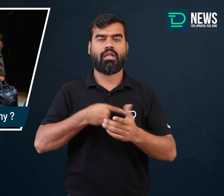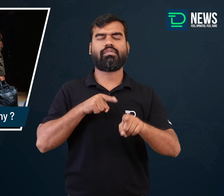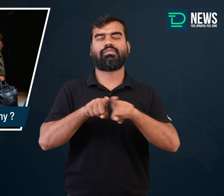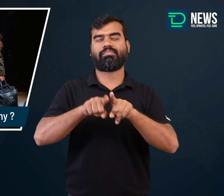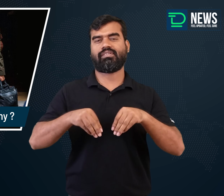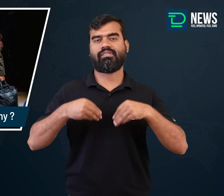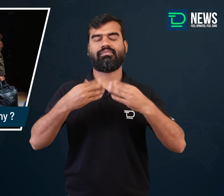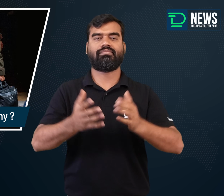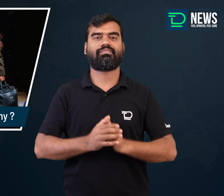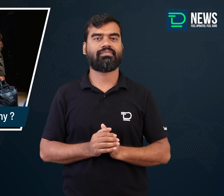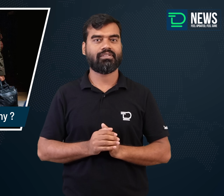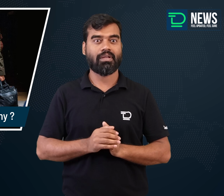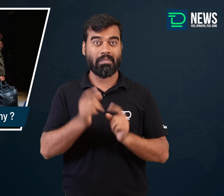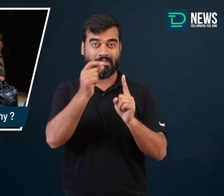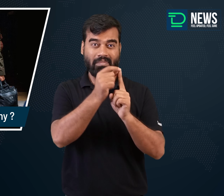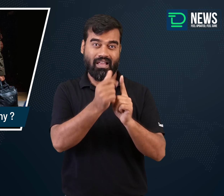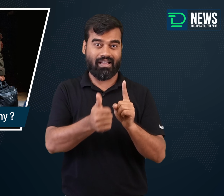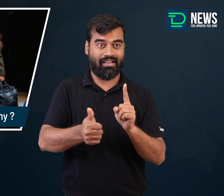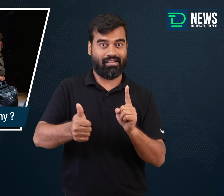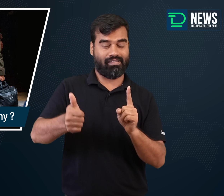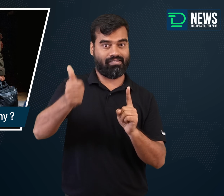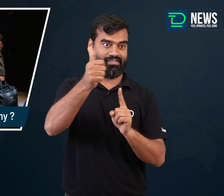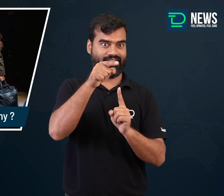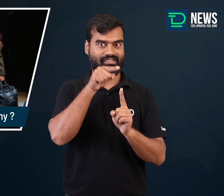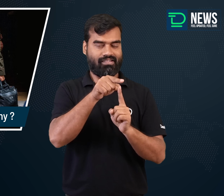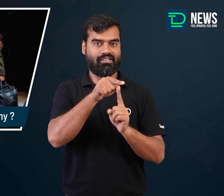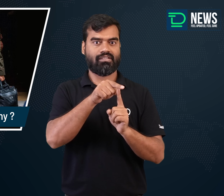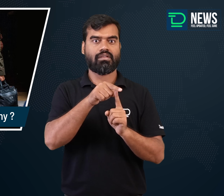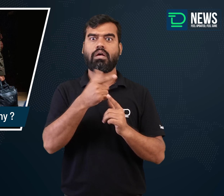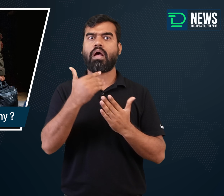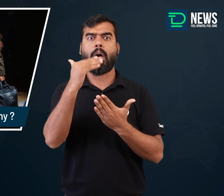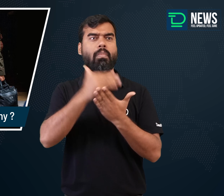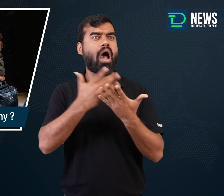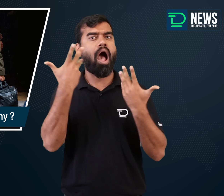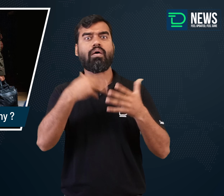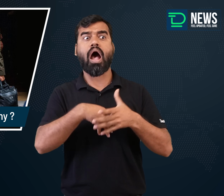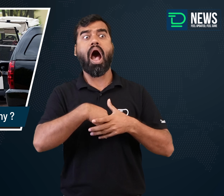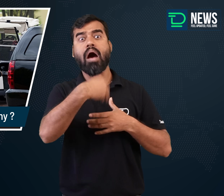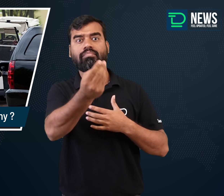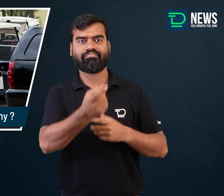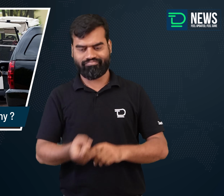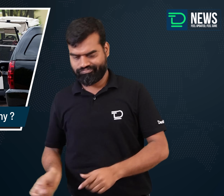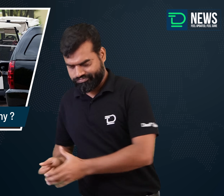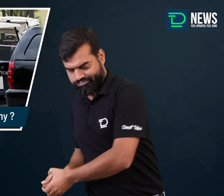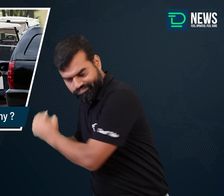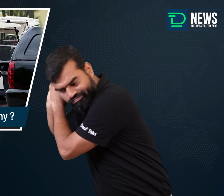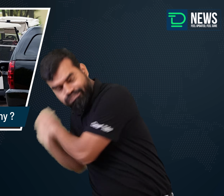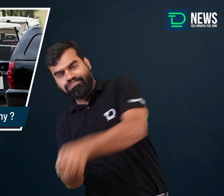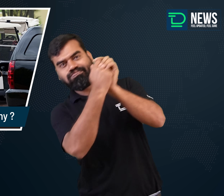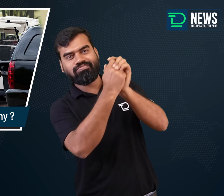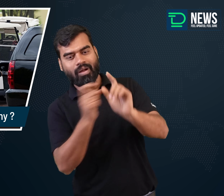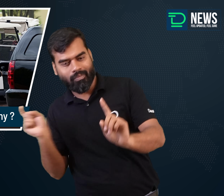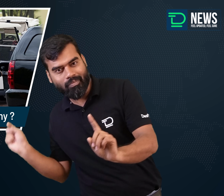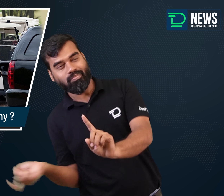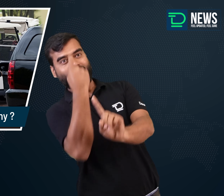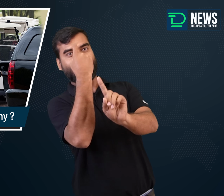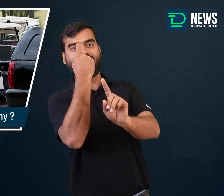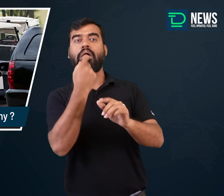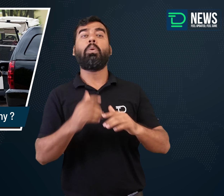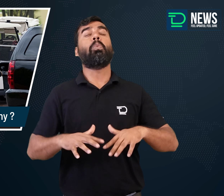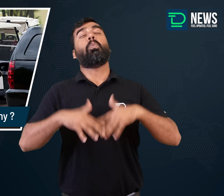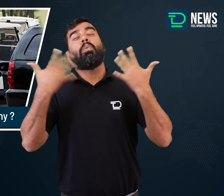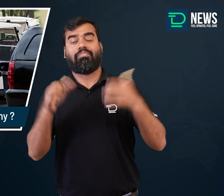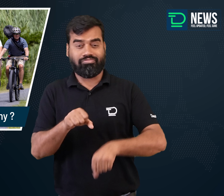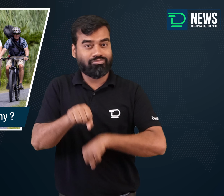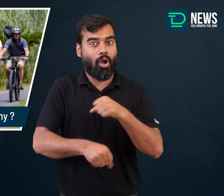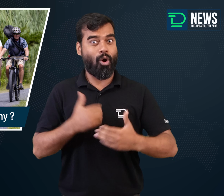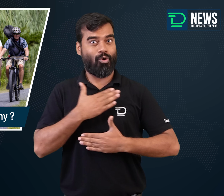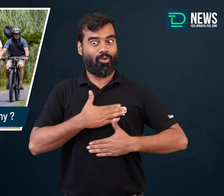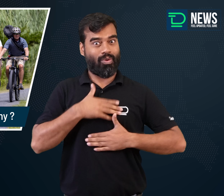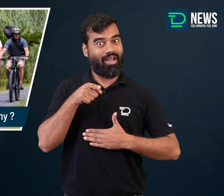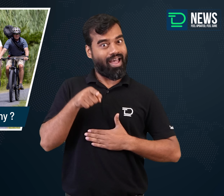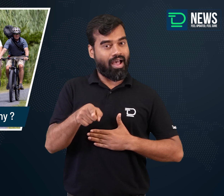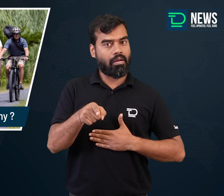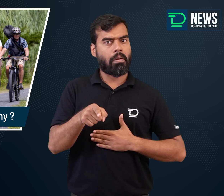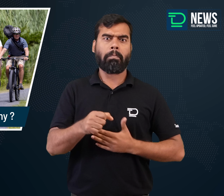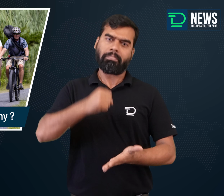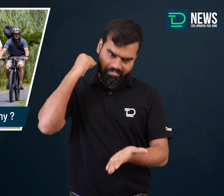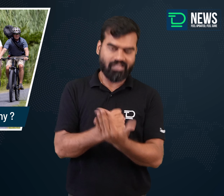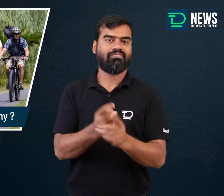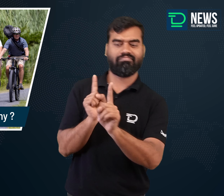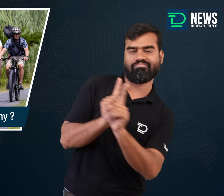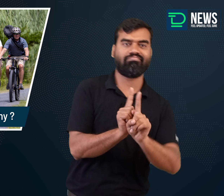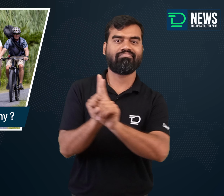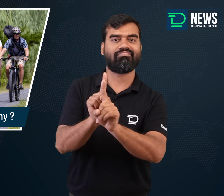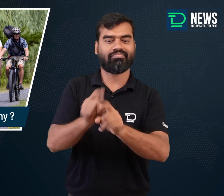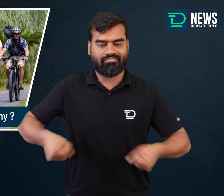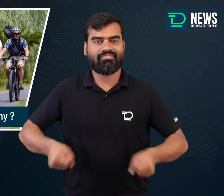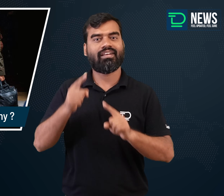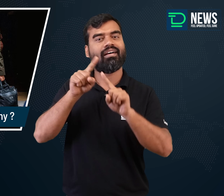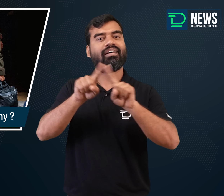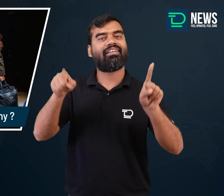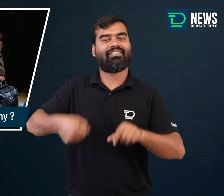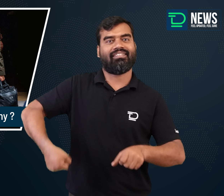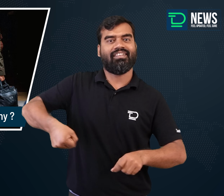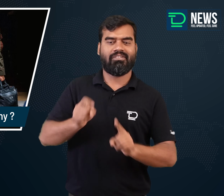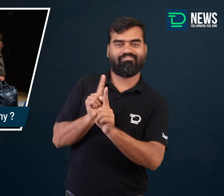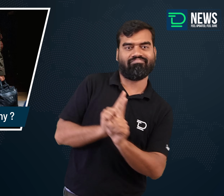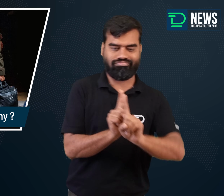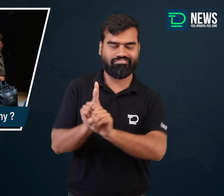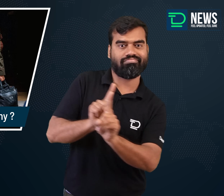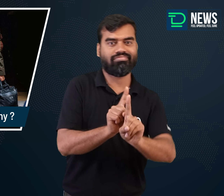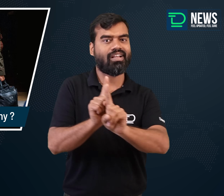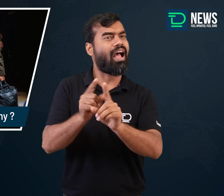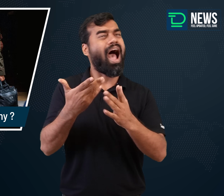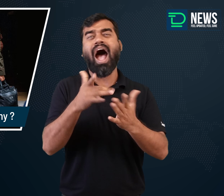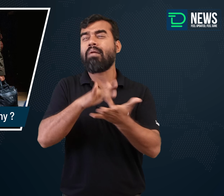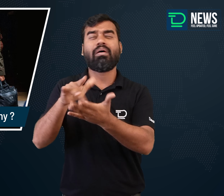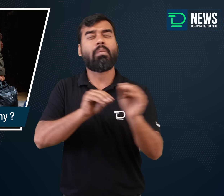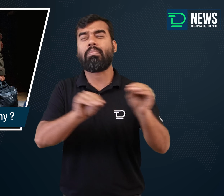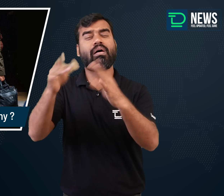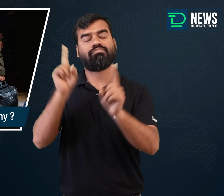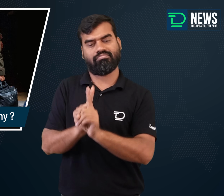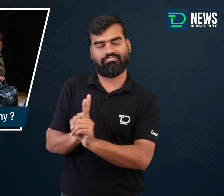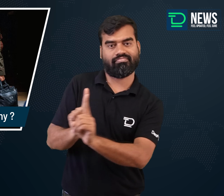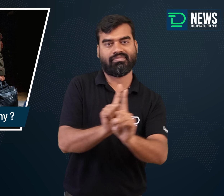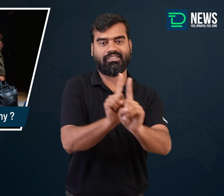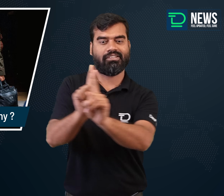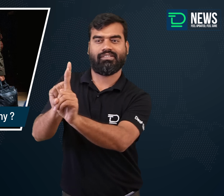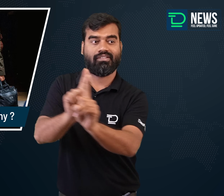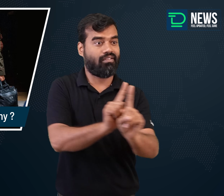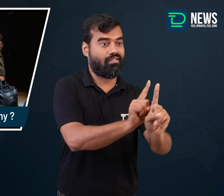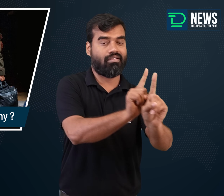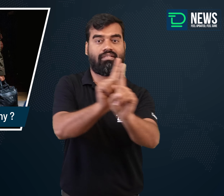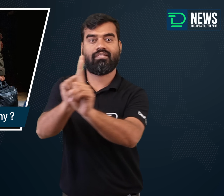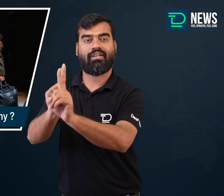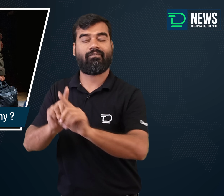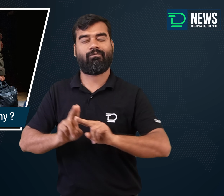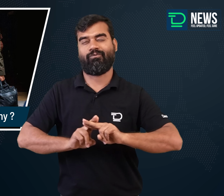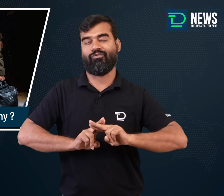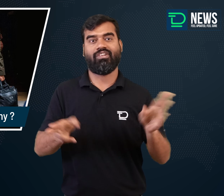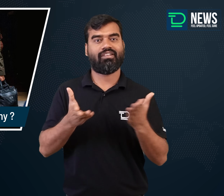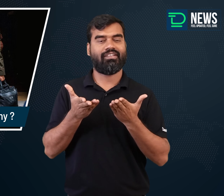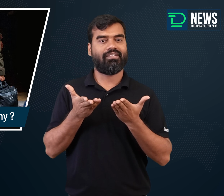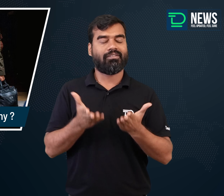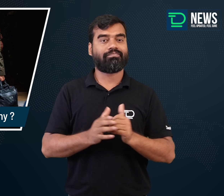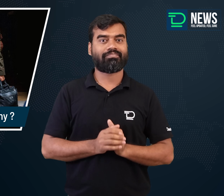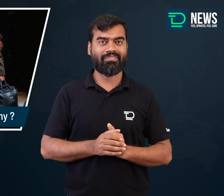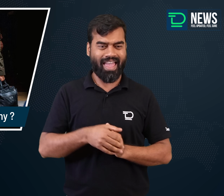For example : even if the president plays golf or goes cycling, the suitcase must be carried.